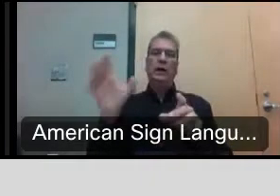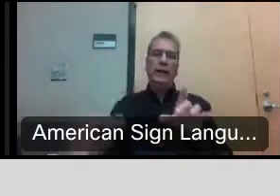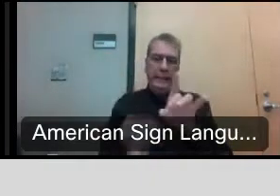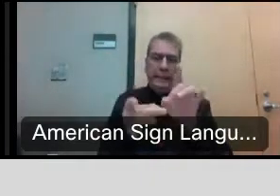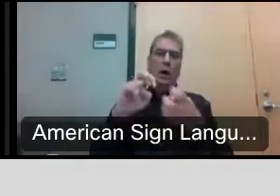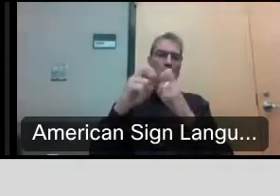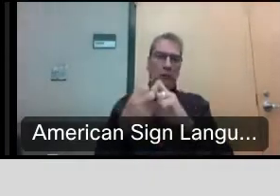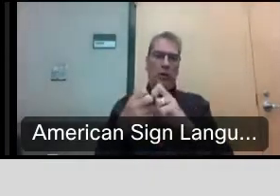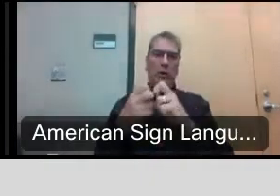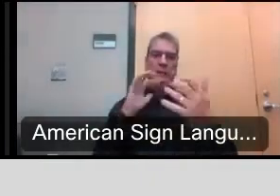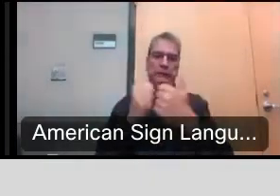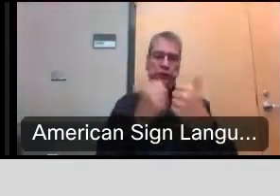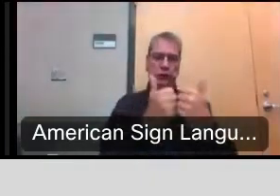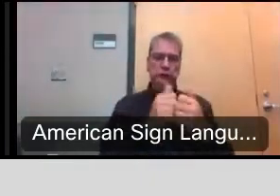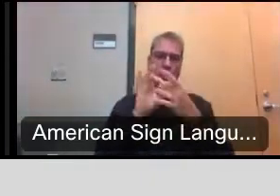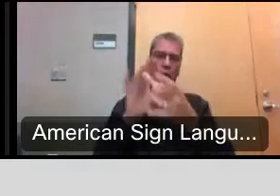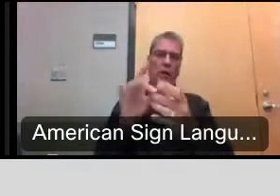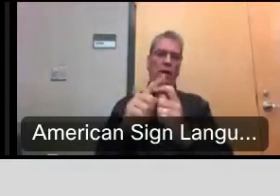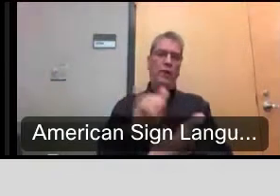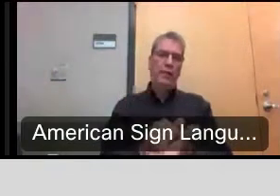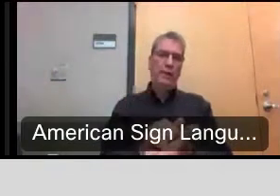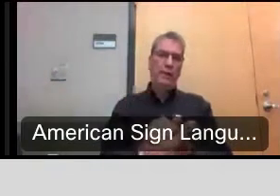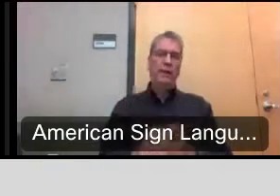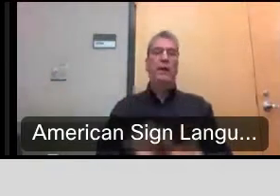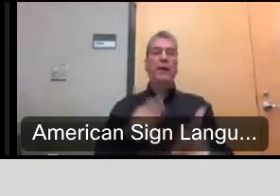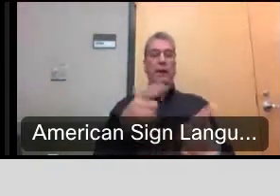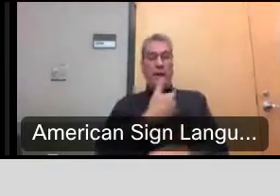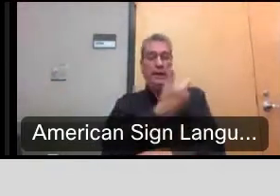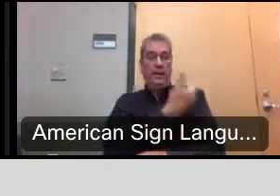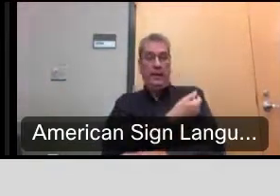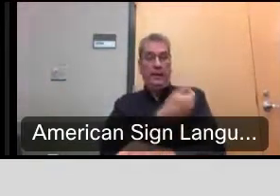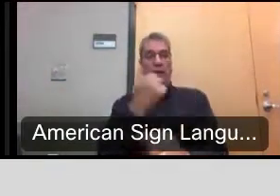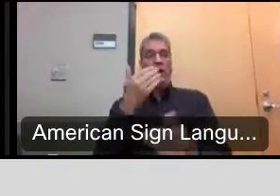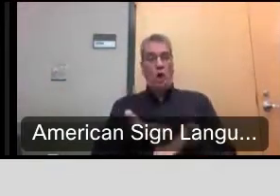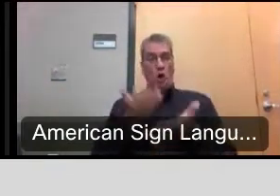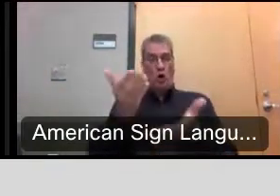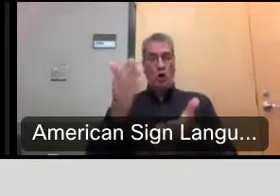Um, we now we have vaccines that go all the way down to the age of 6 months. We're seeing